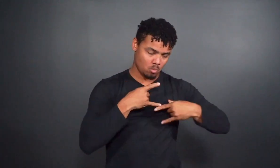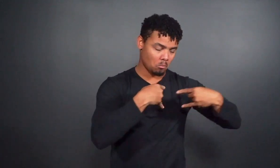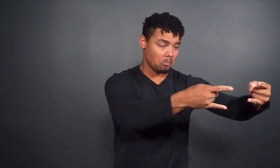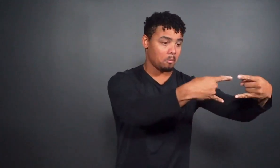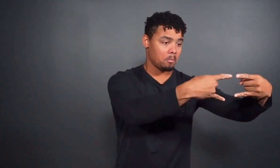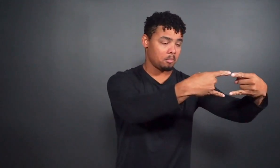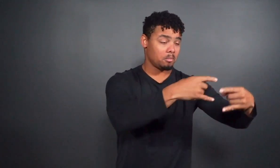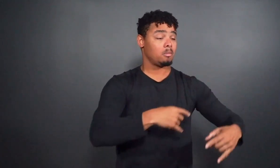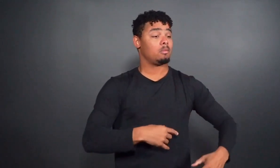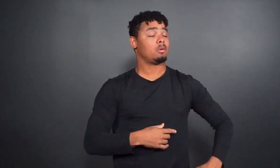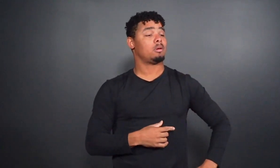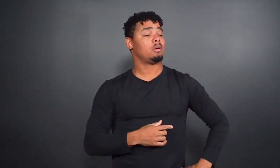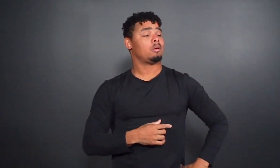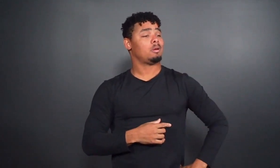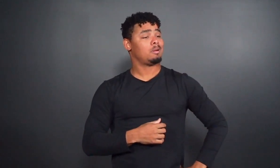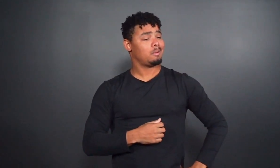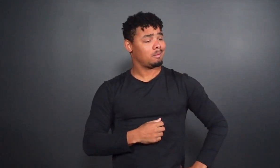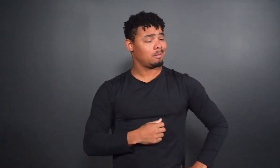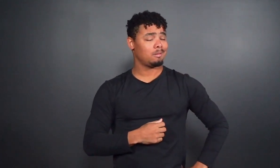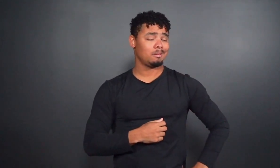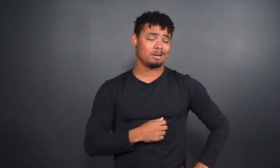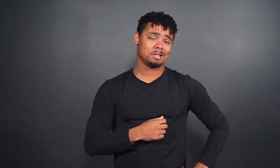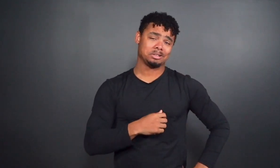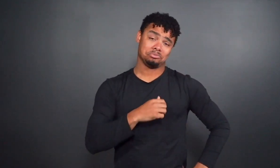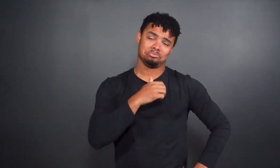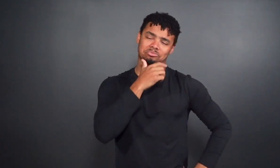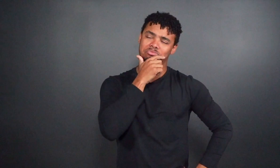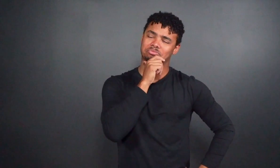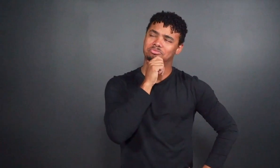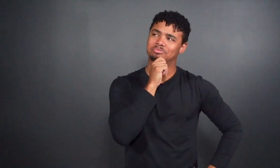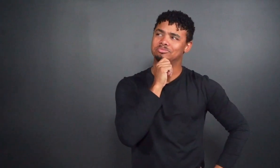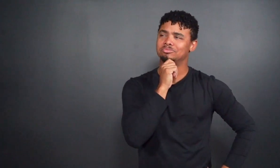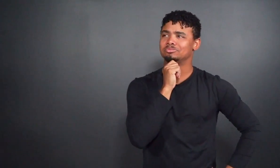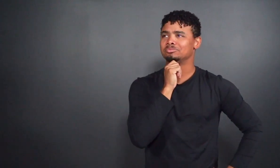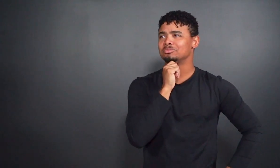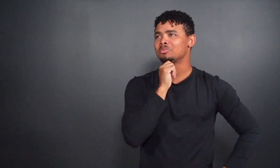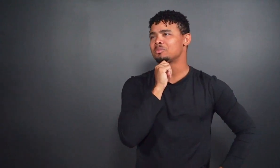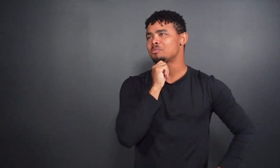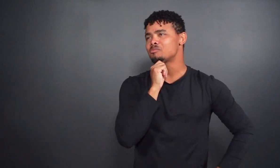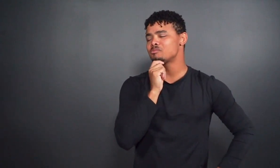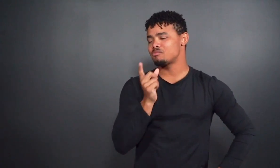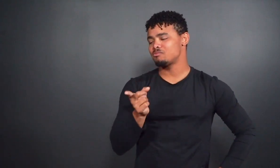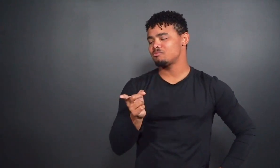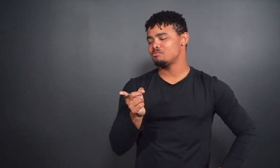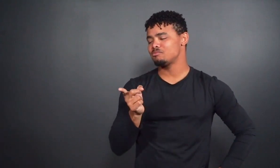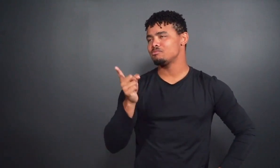he’s transported back out of the image that was a good one! he surveys the rest